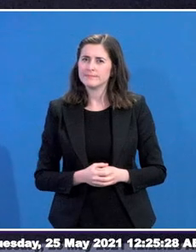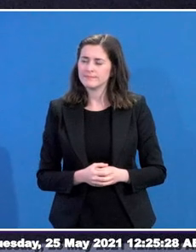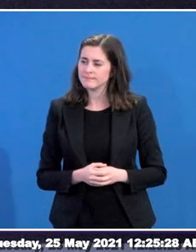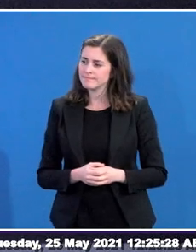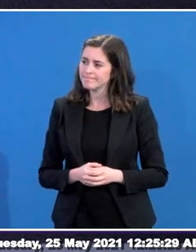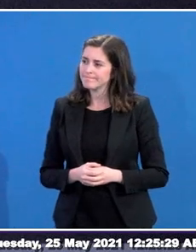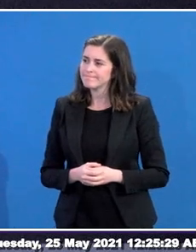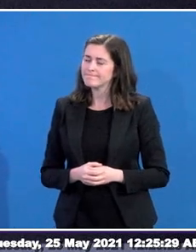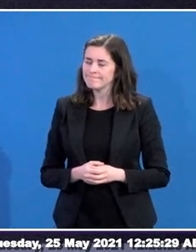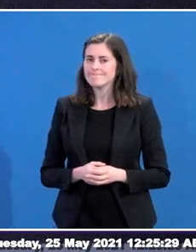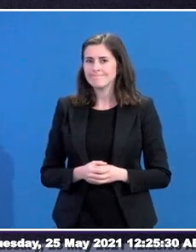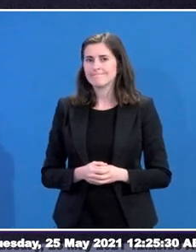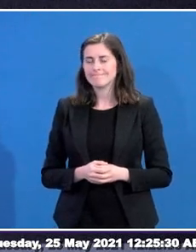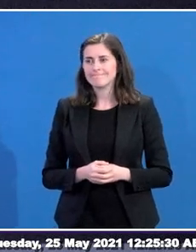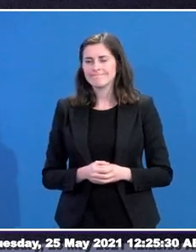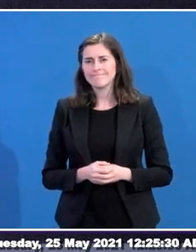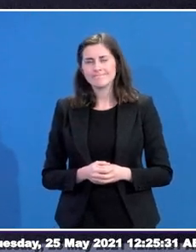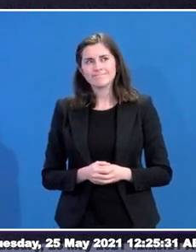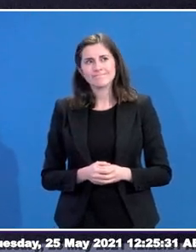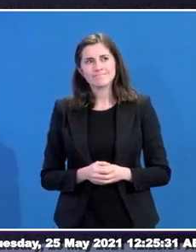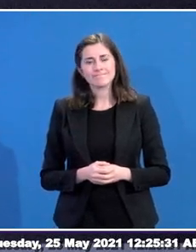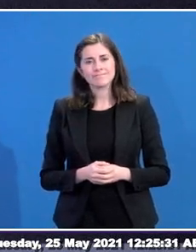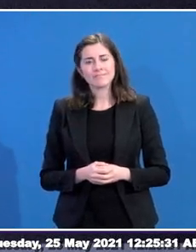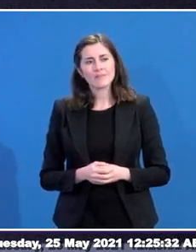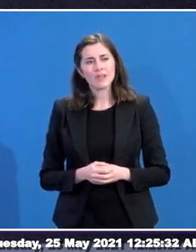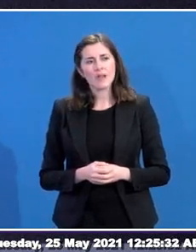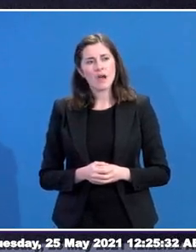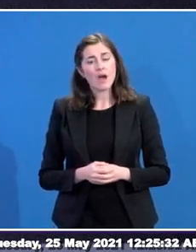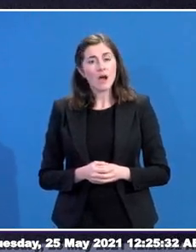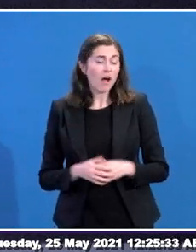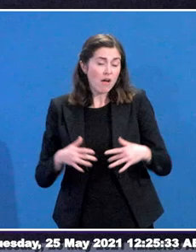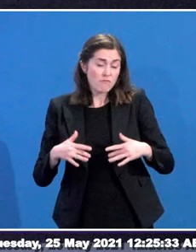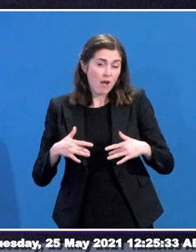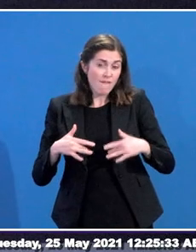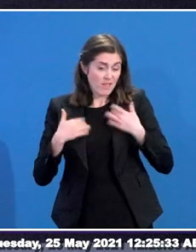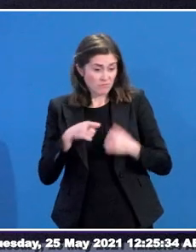He was there, he would turn up to work.